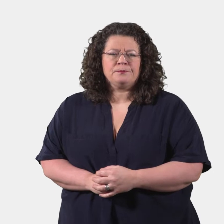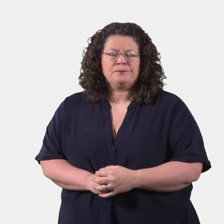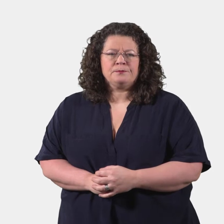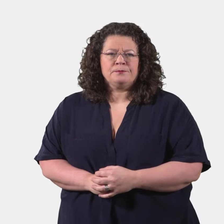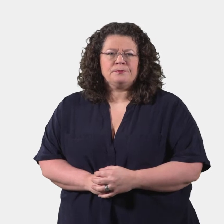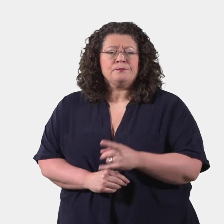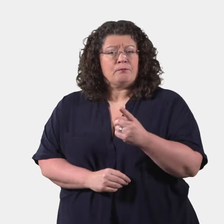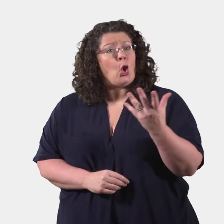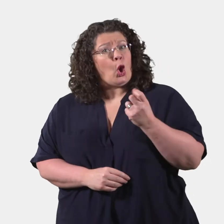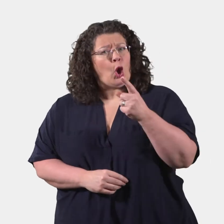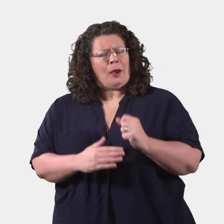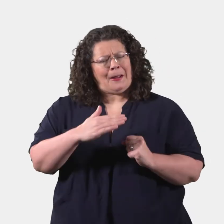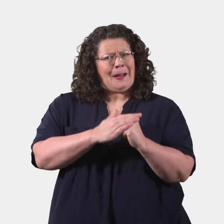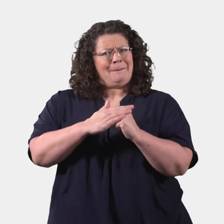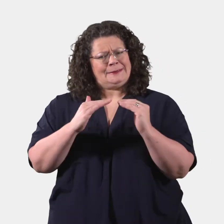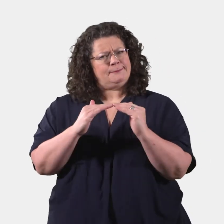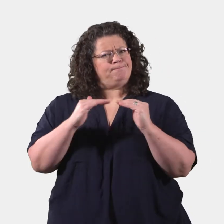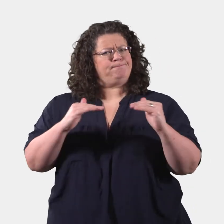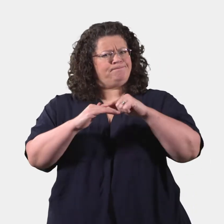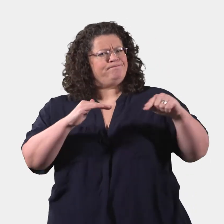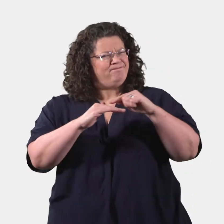you do not earn more than a certain amount per week,